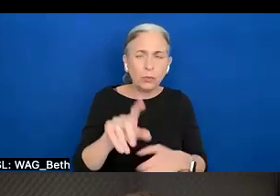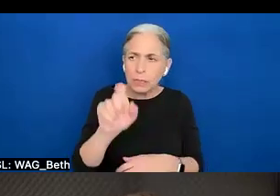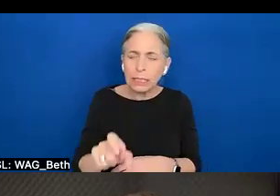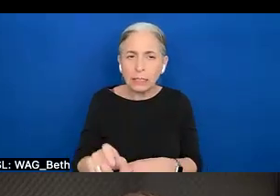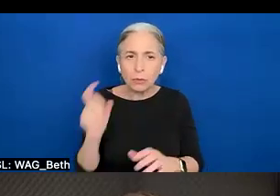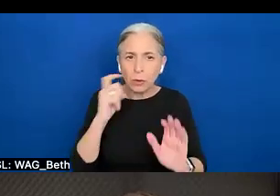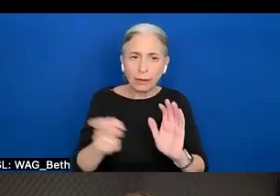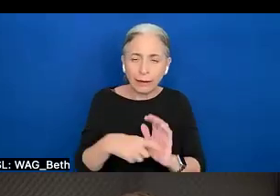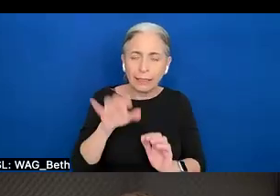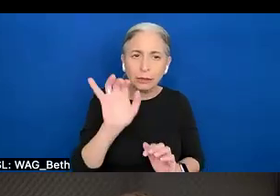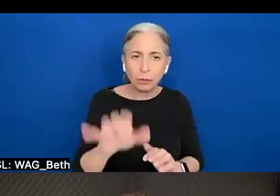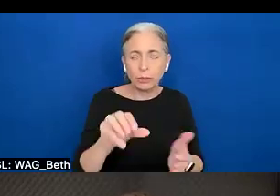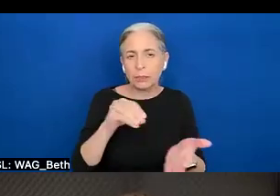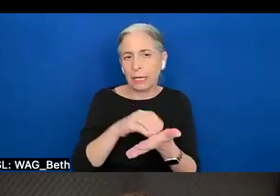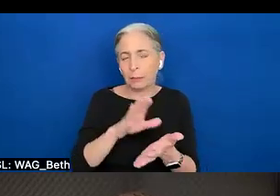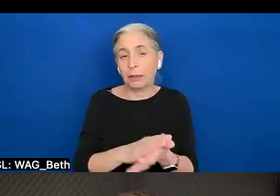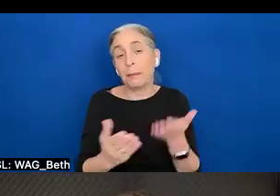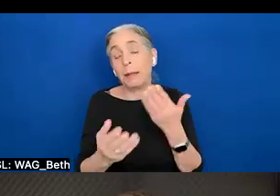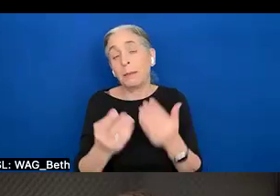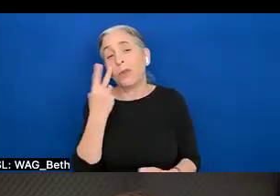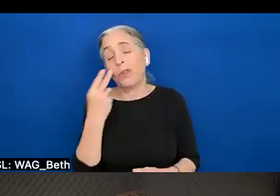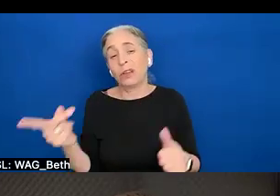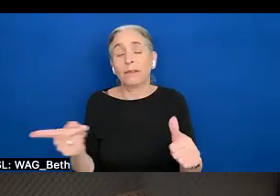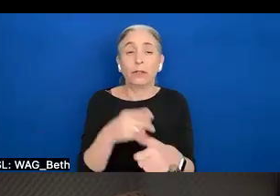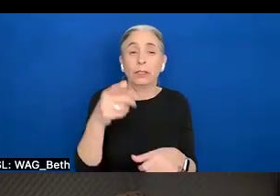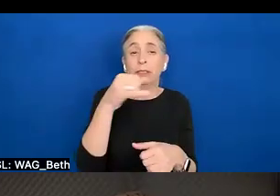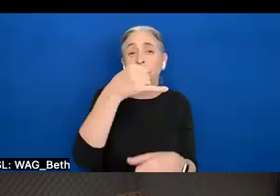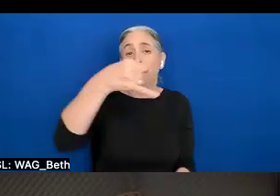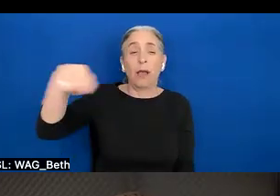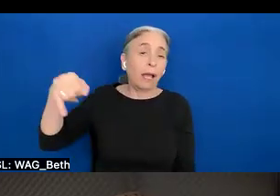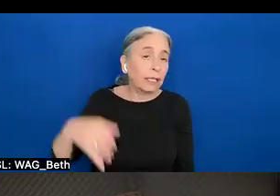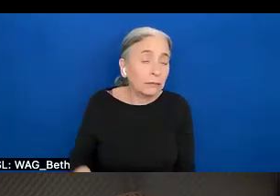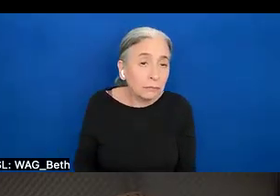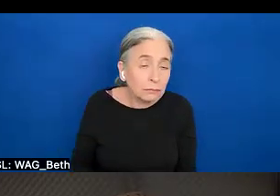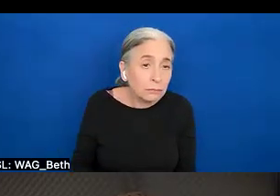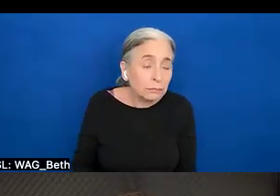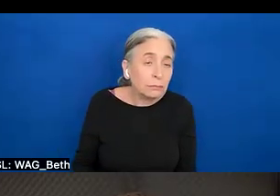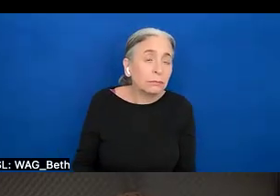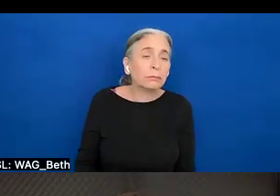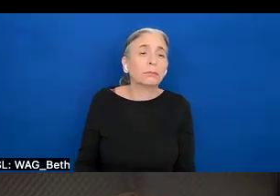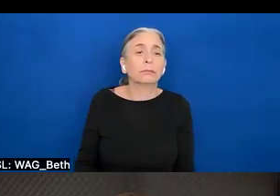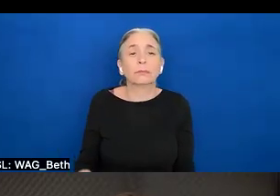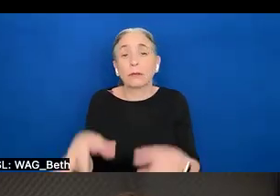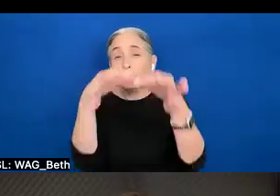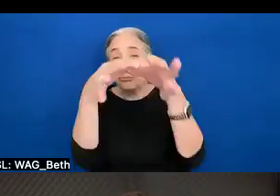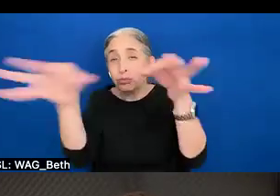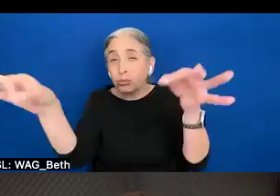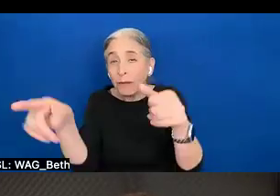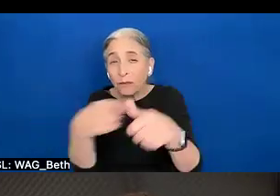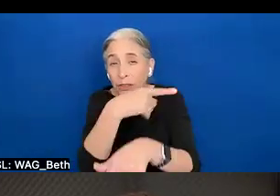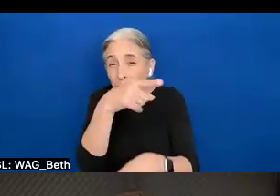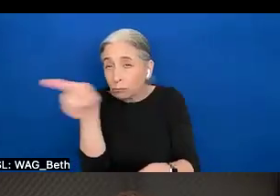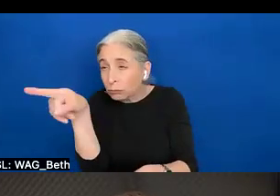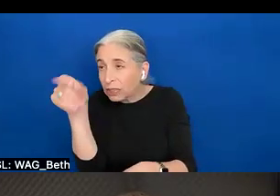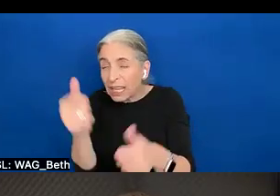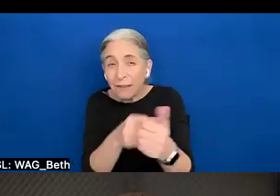And maybe you look at the first line of every document.